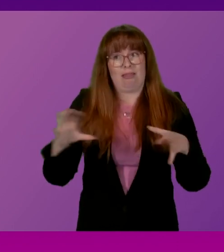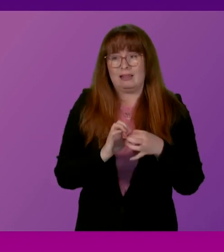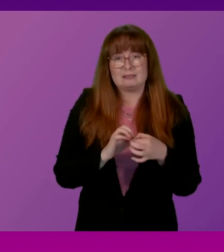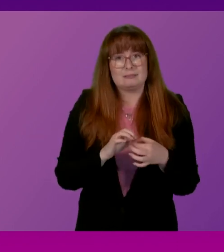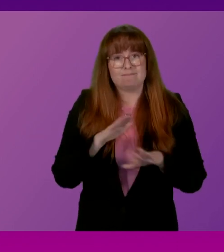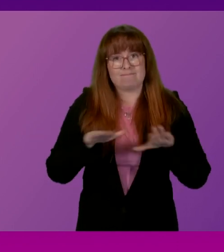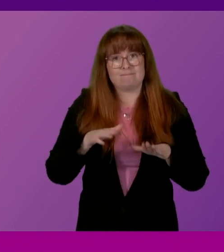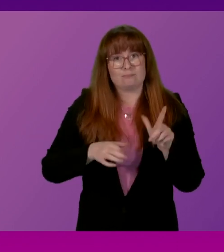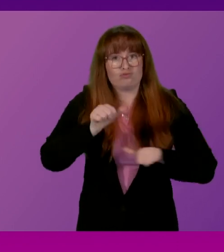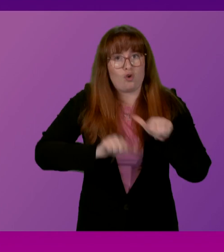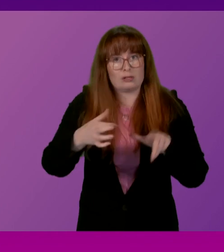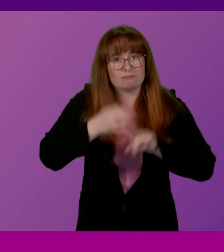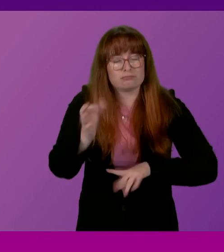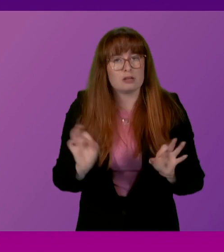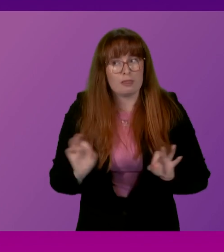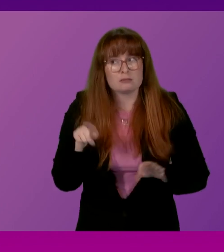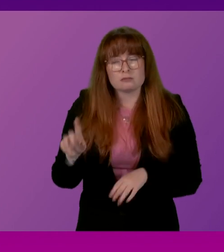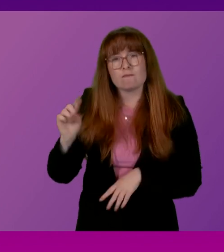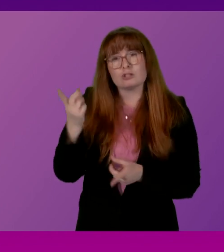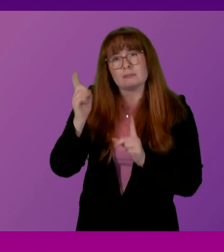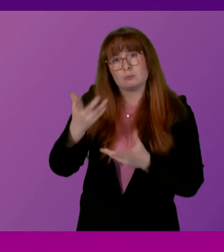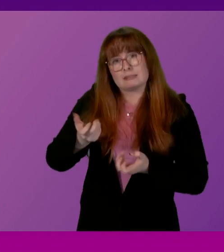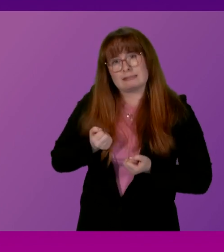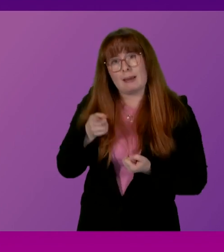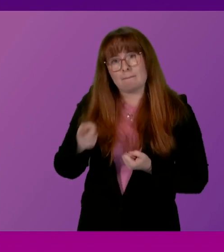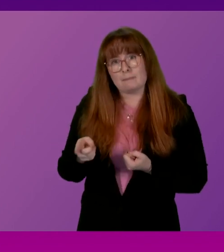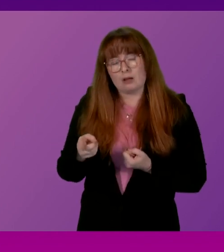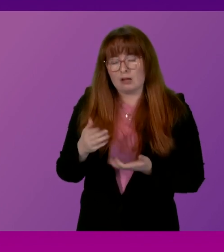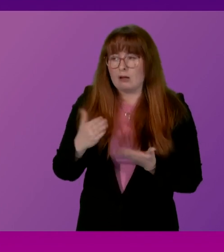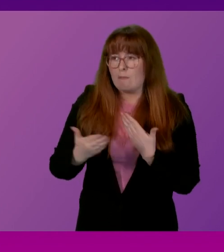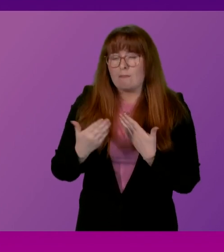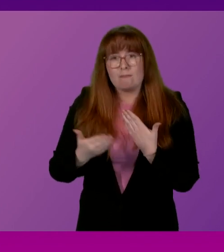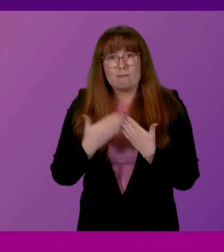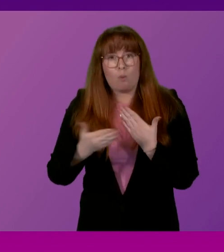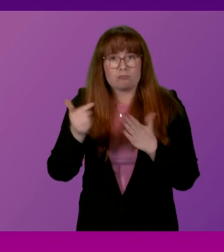Does the First Minister accept that a more tightly focused plan would offer more chance